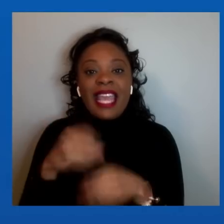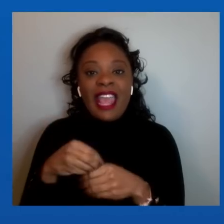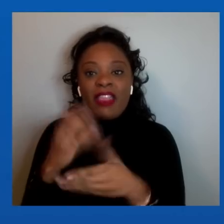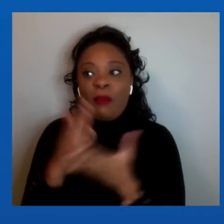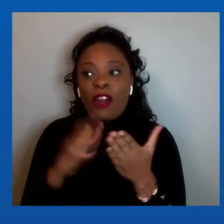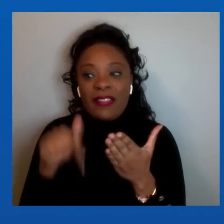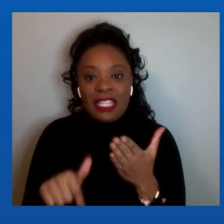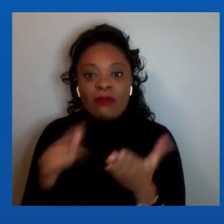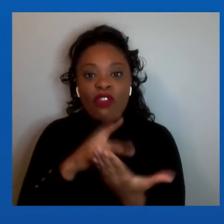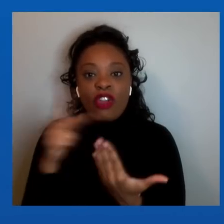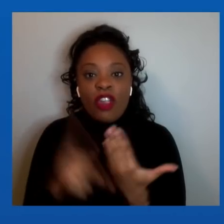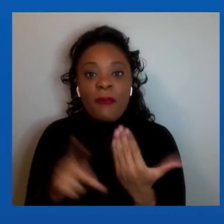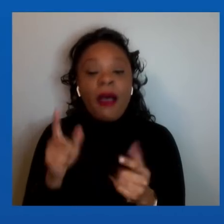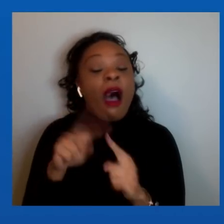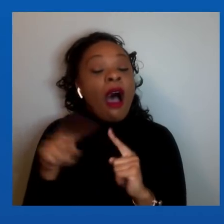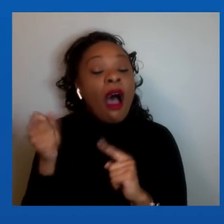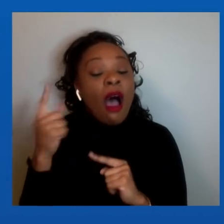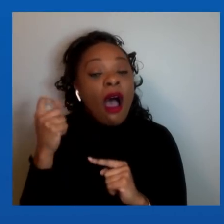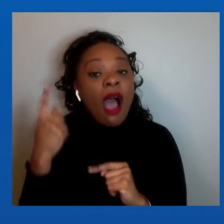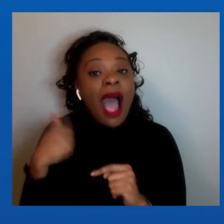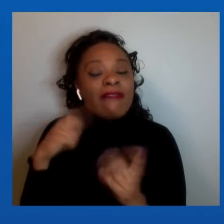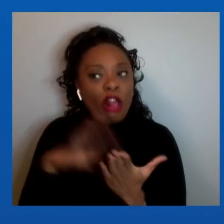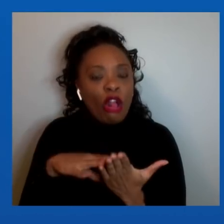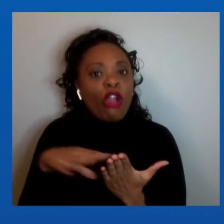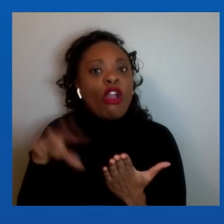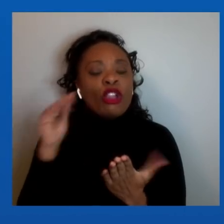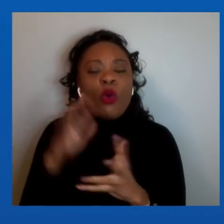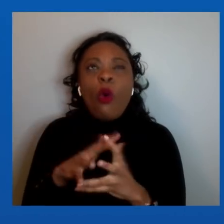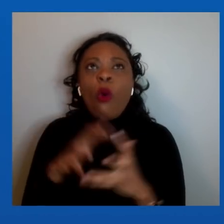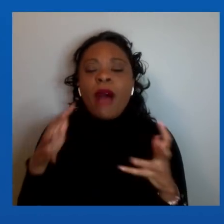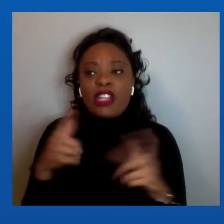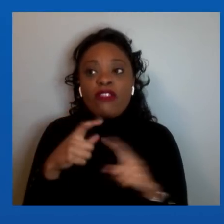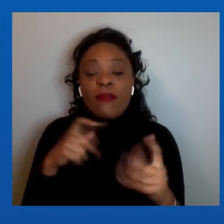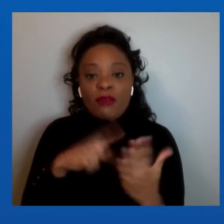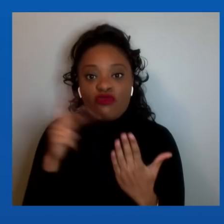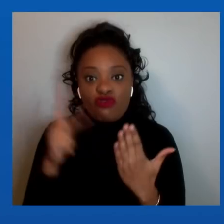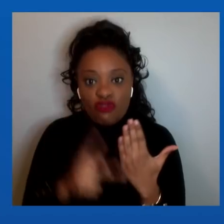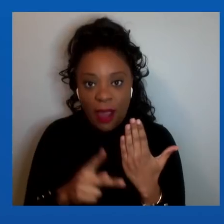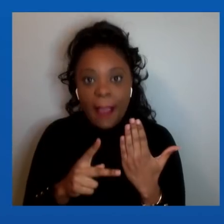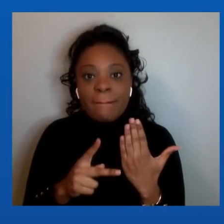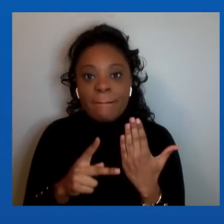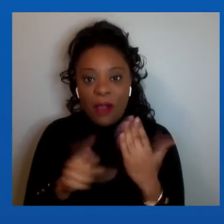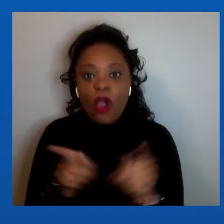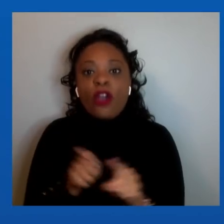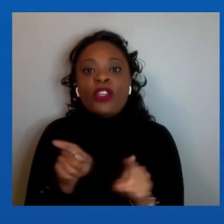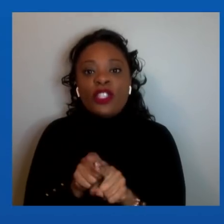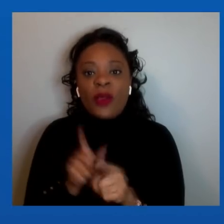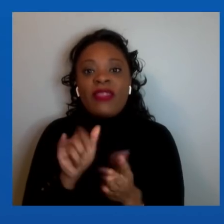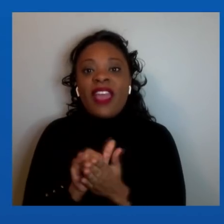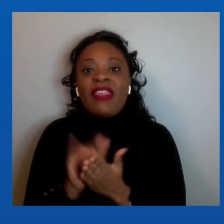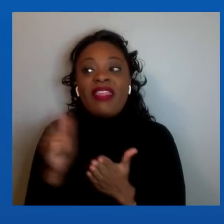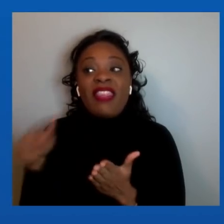However, I have learned so much from the program, as well as they have offered a lot of other programs